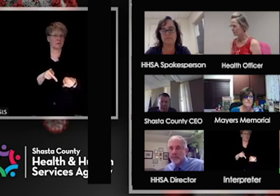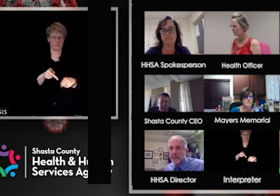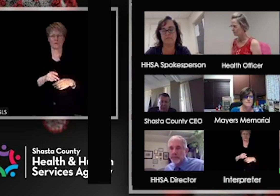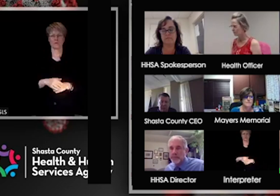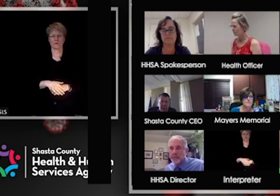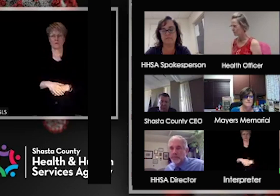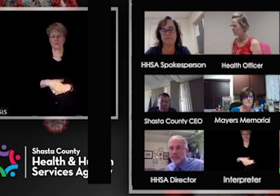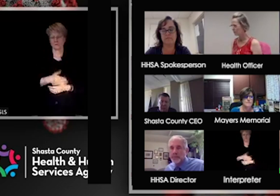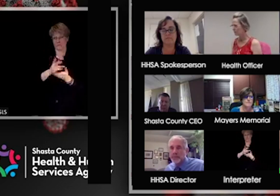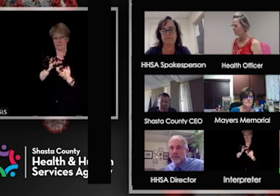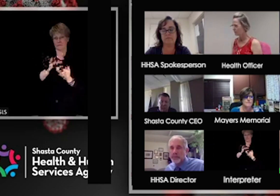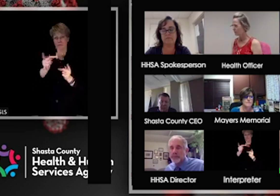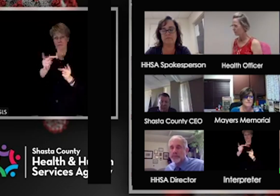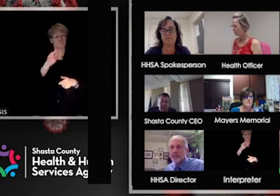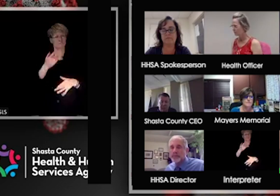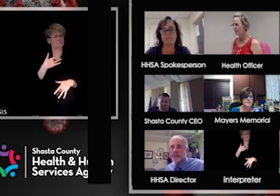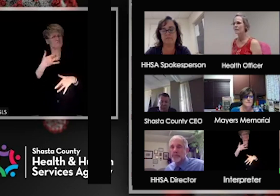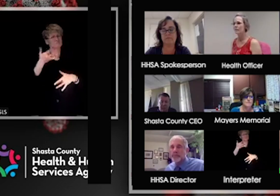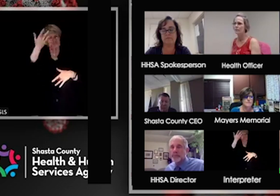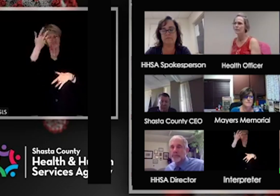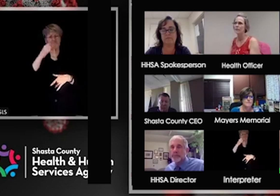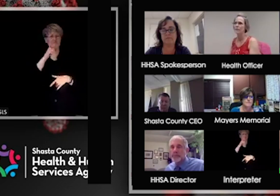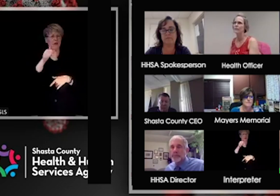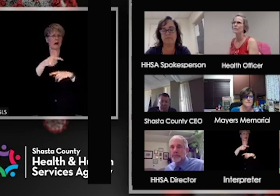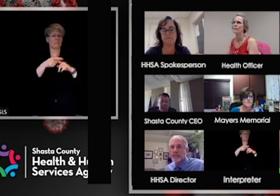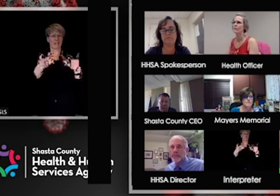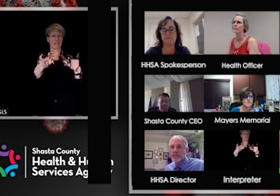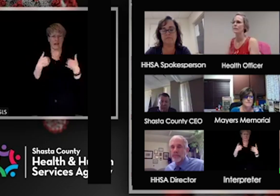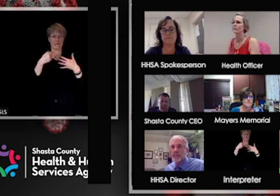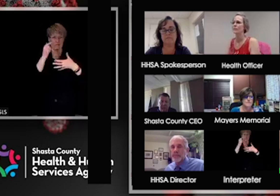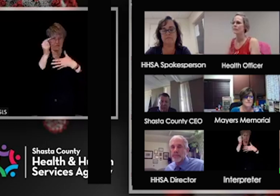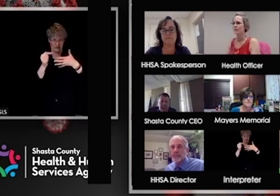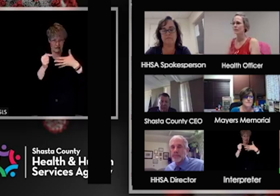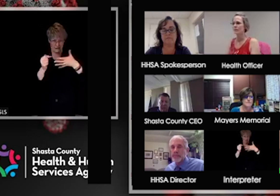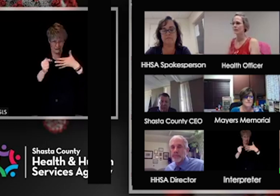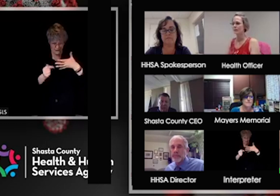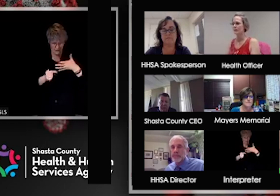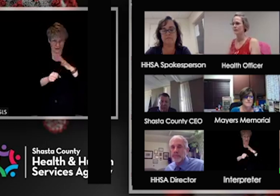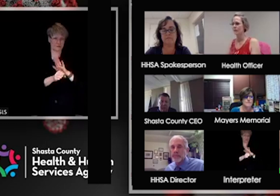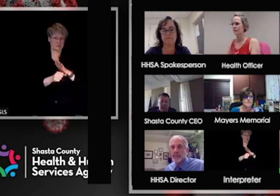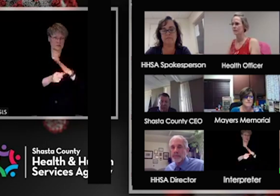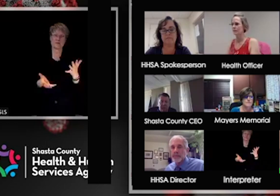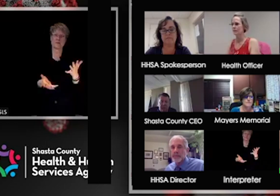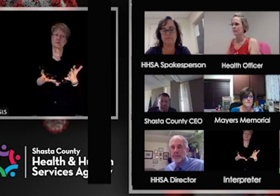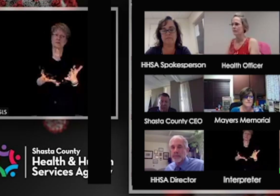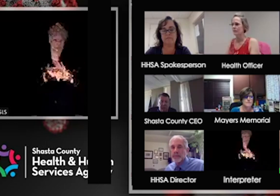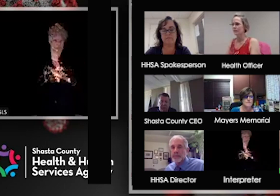sick, but I have this, this or this…” Because of the symptoms being so minor they